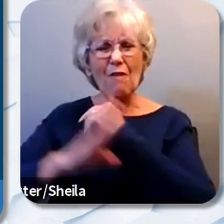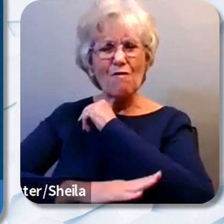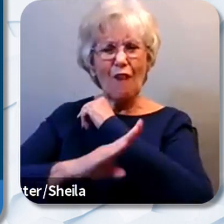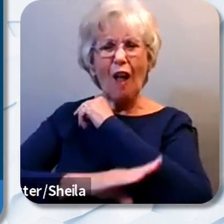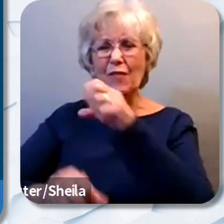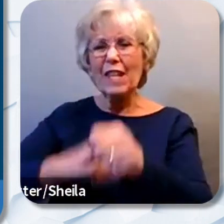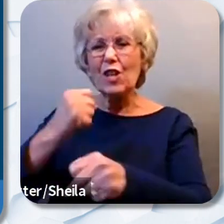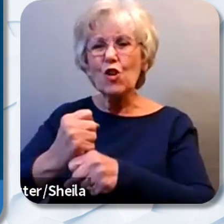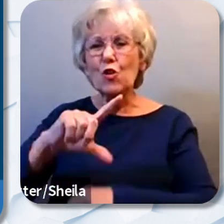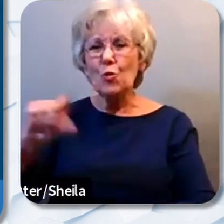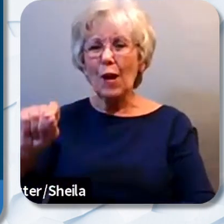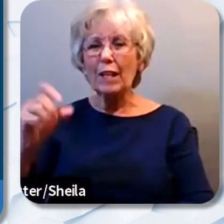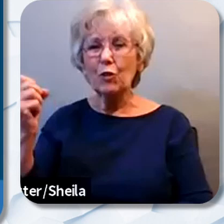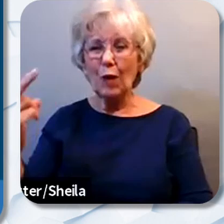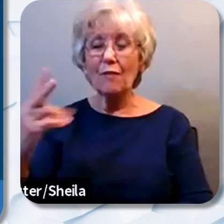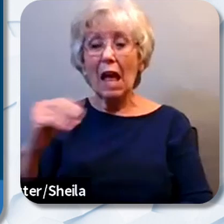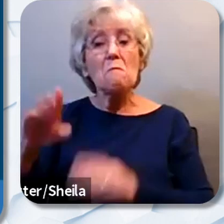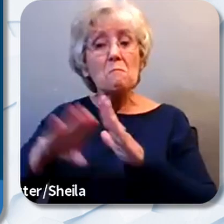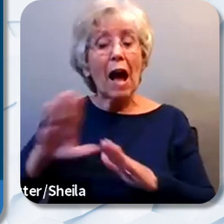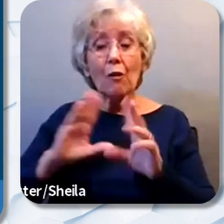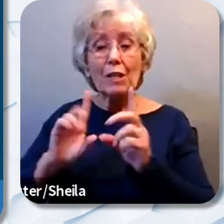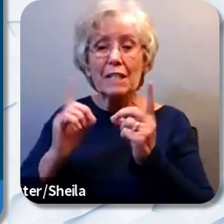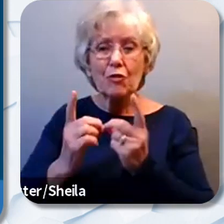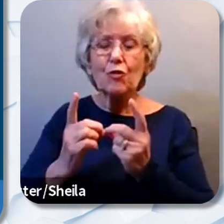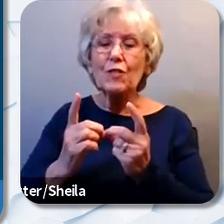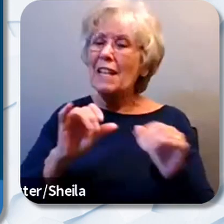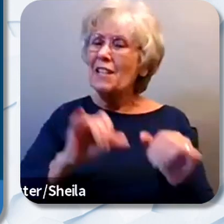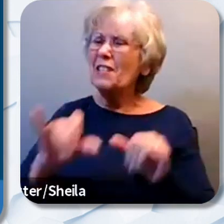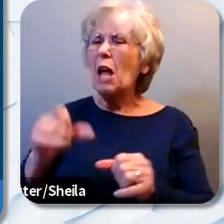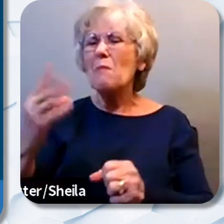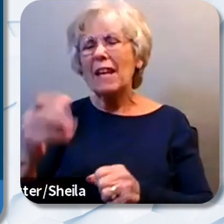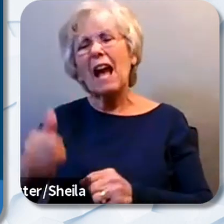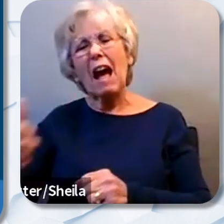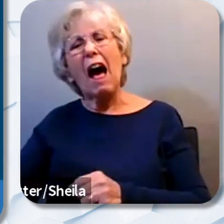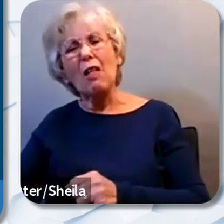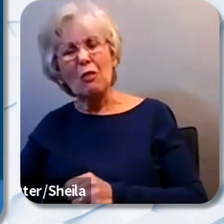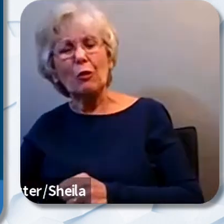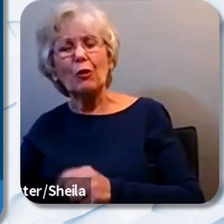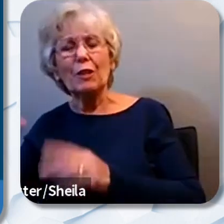and basically our district did as many other districts and did tk combos across the board.